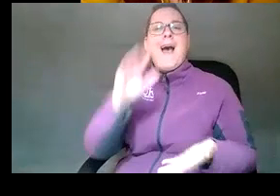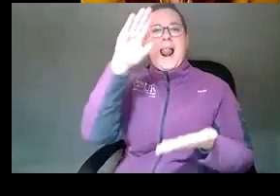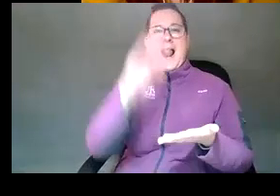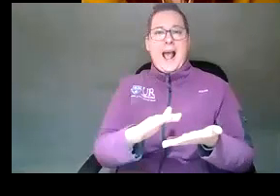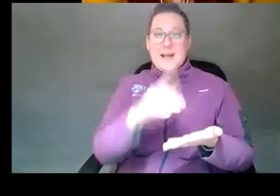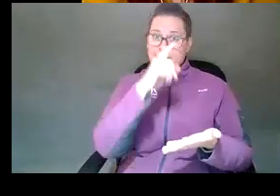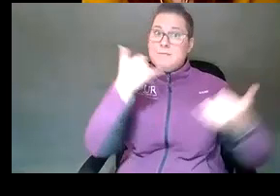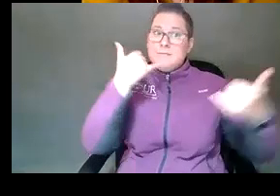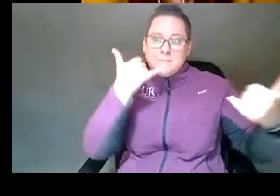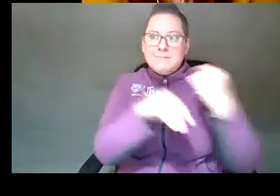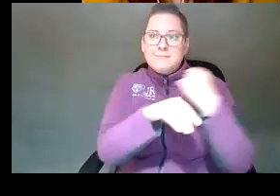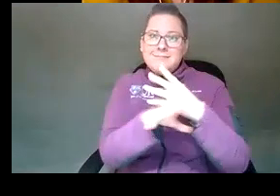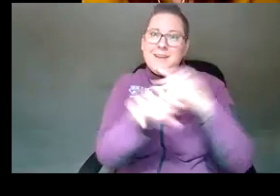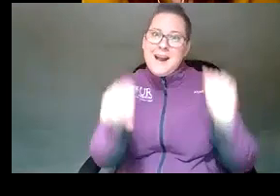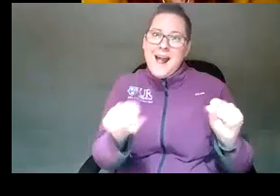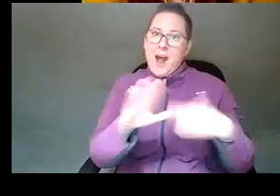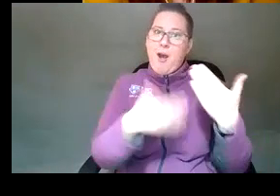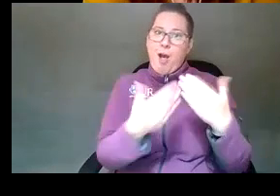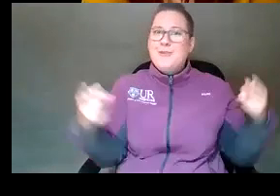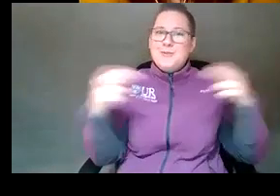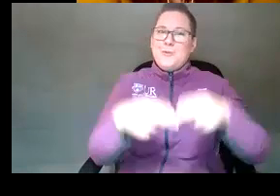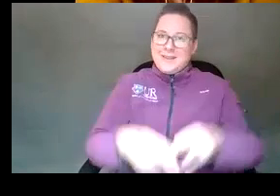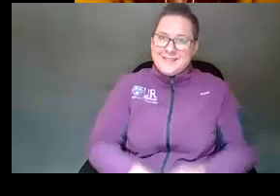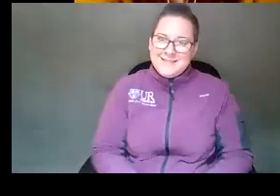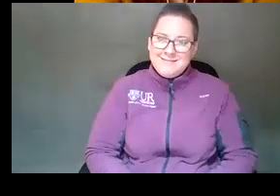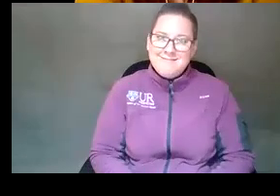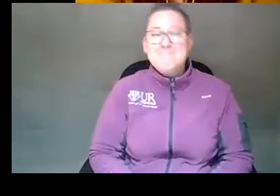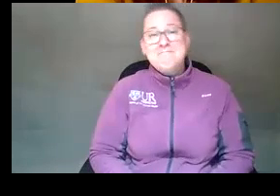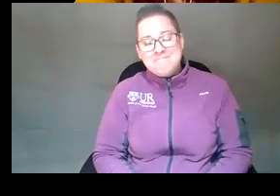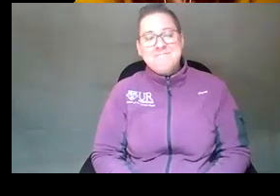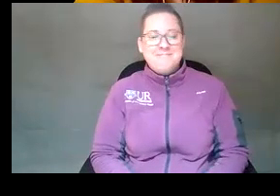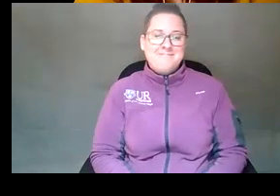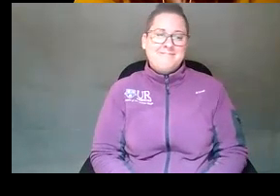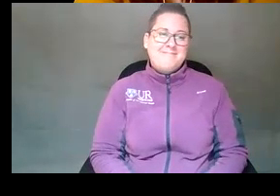because we can all connect via zoom so this is some perceived strengths